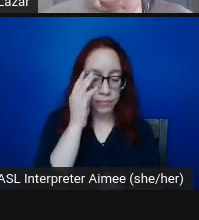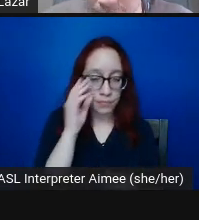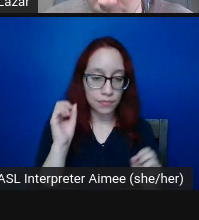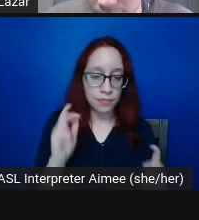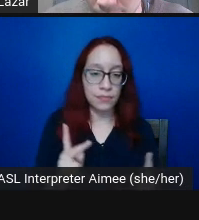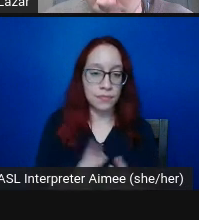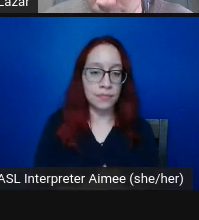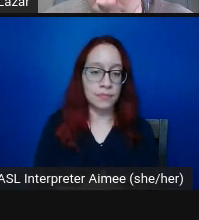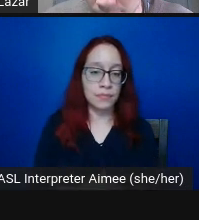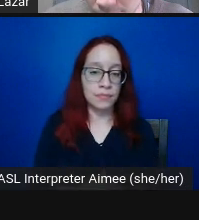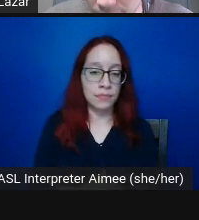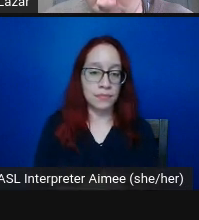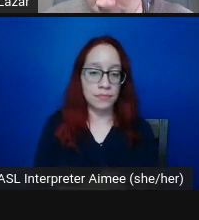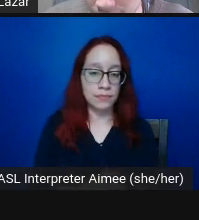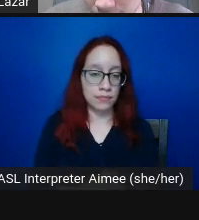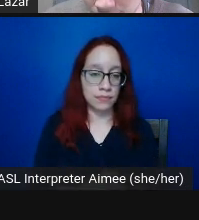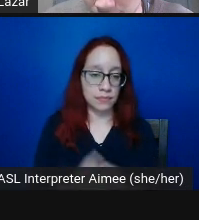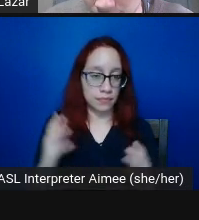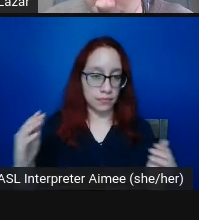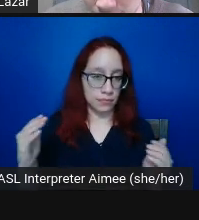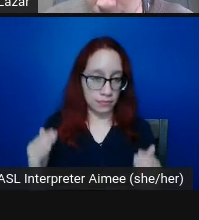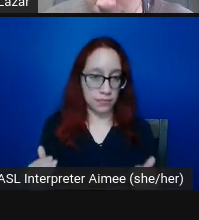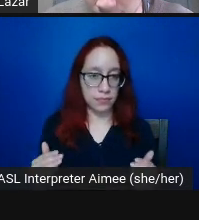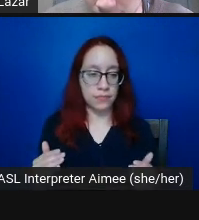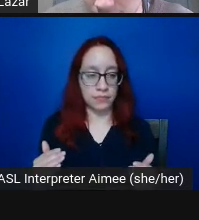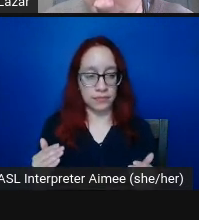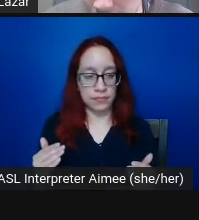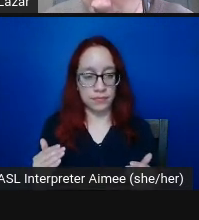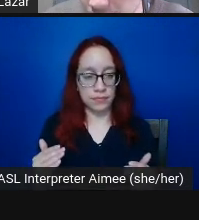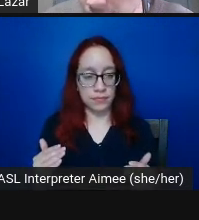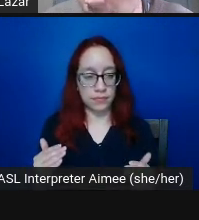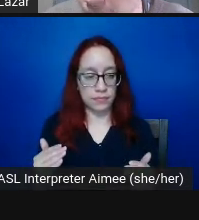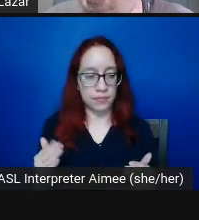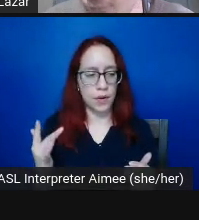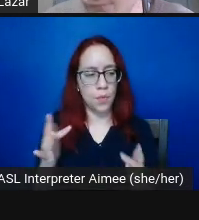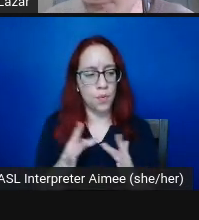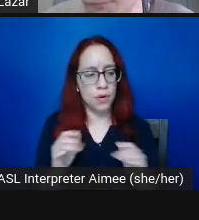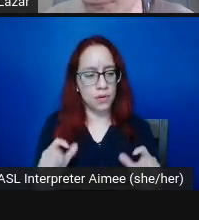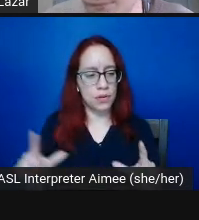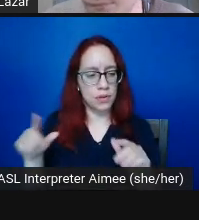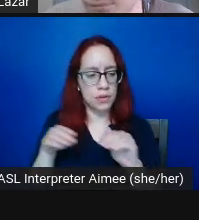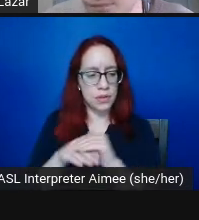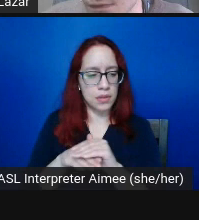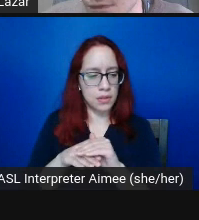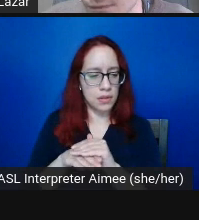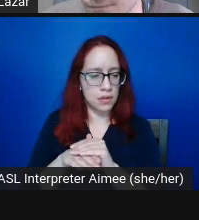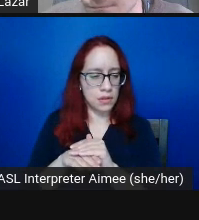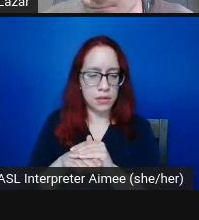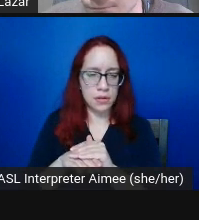Next up, why is website accessibility so intimidating?